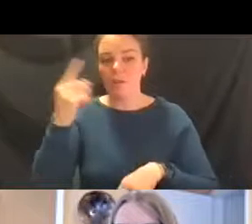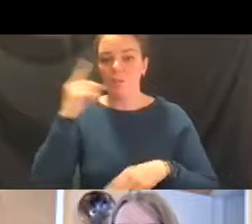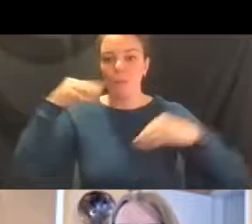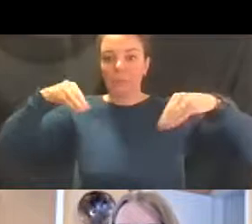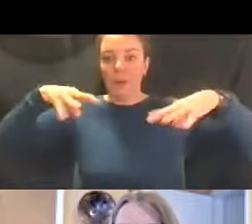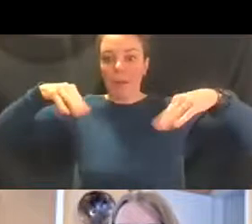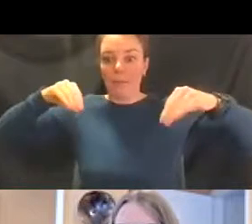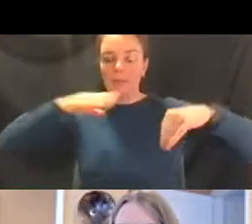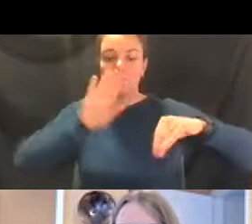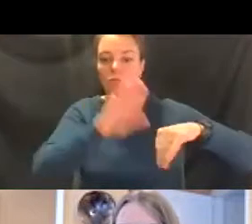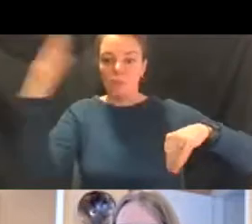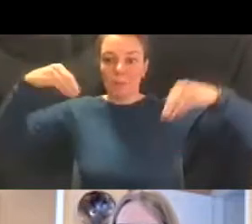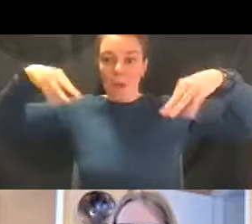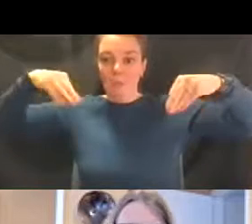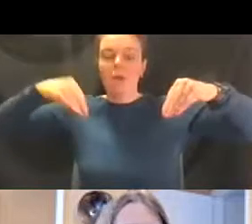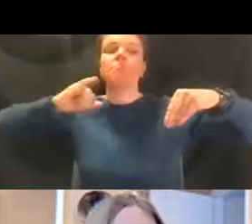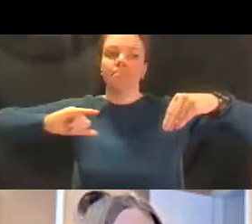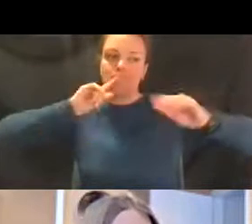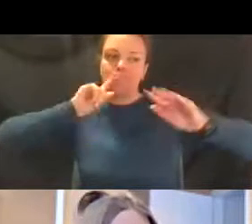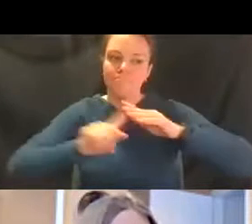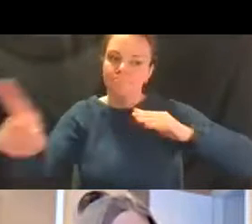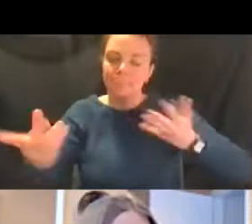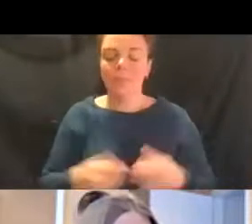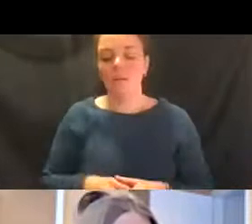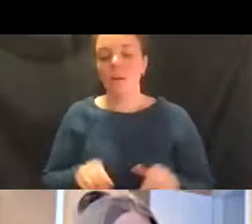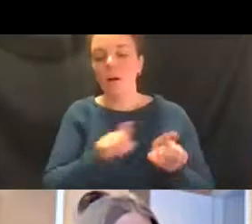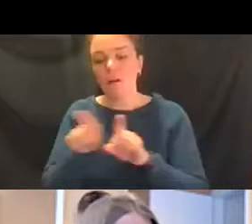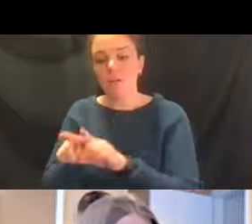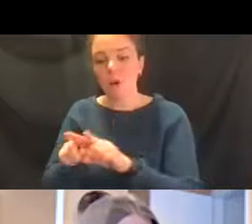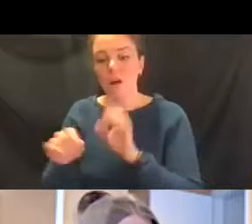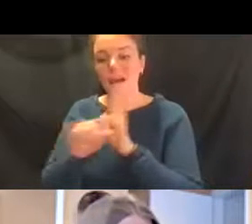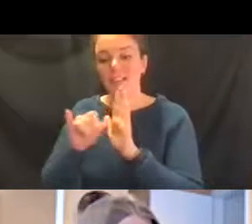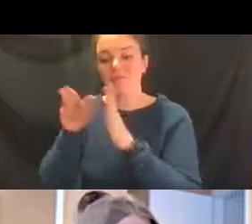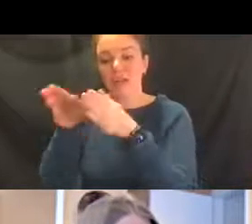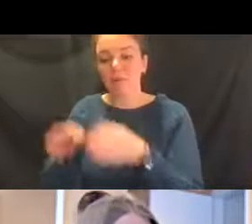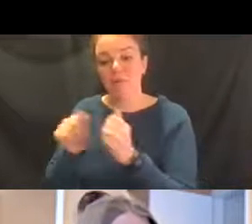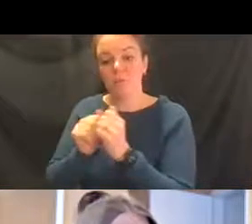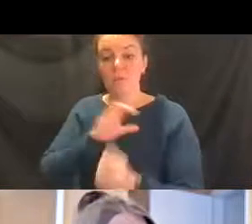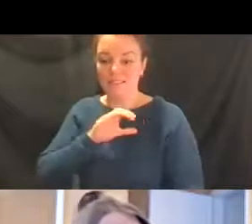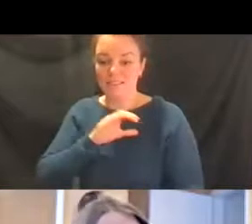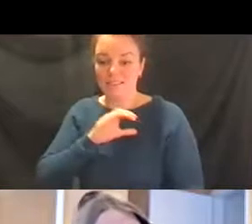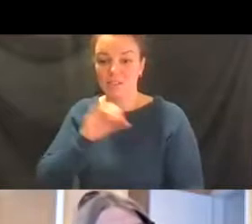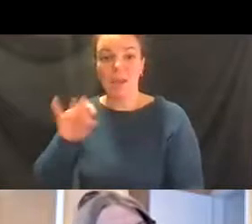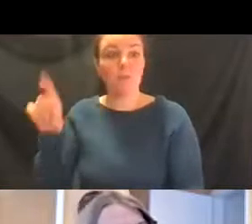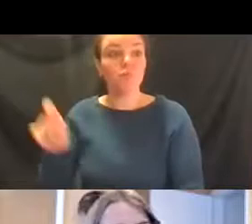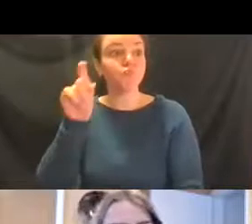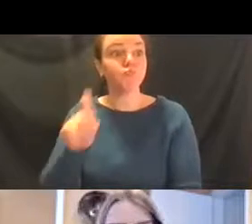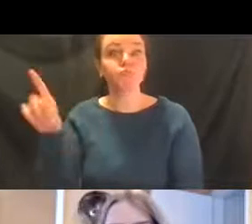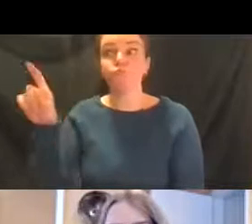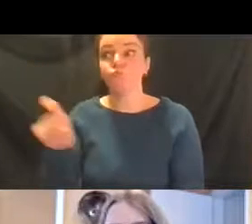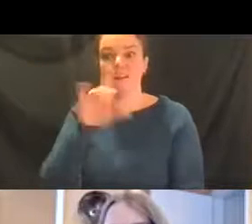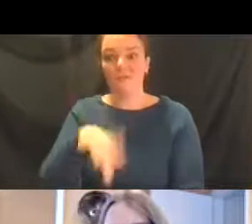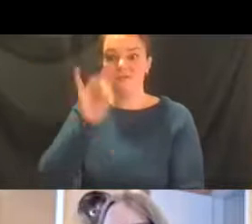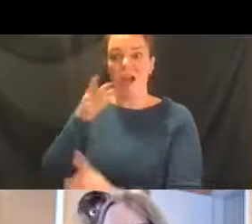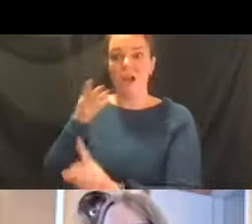up the door? and we also identify them with the police so that if they're found and have something